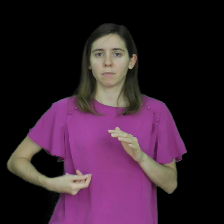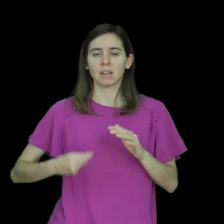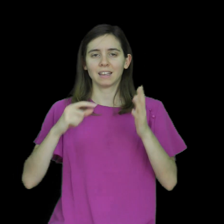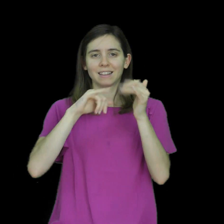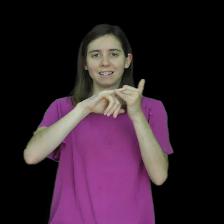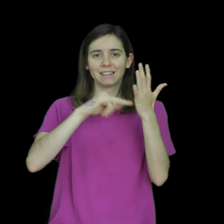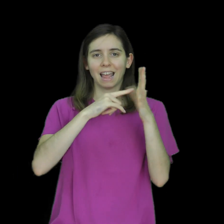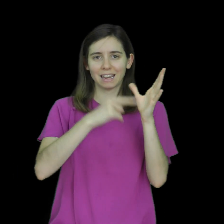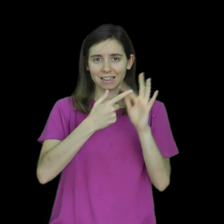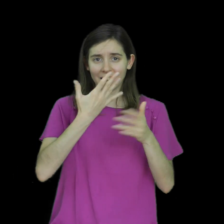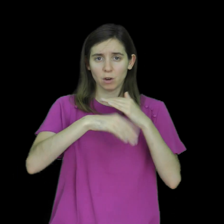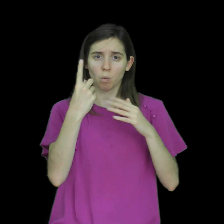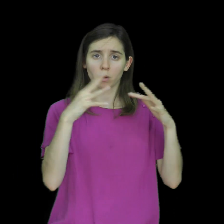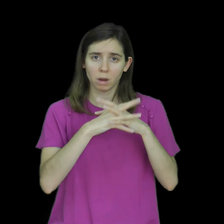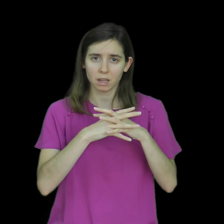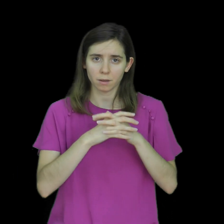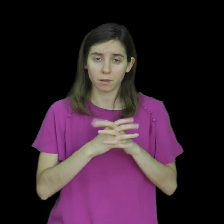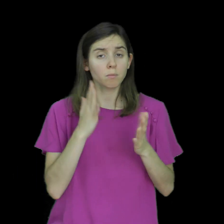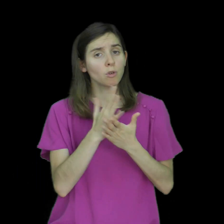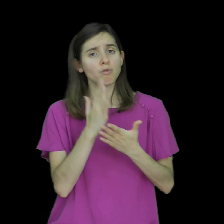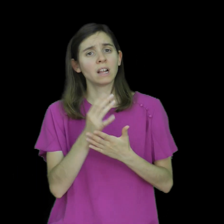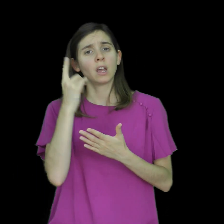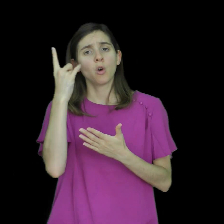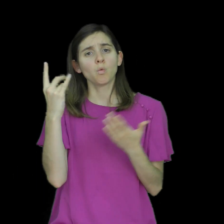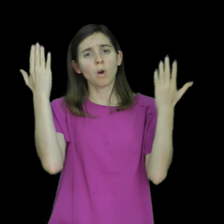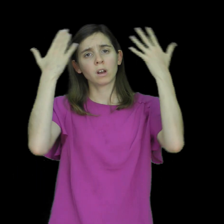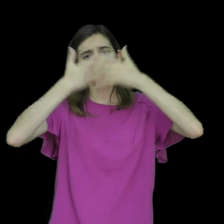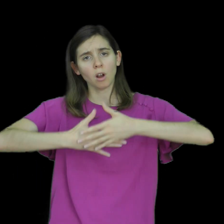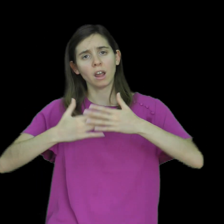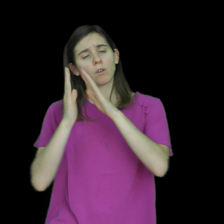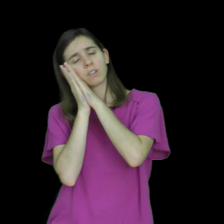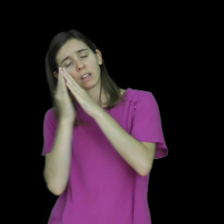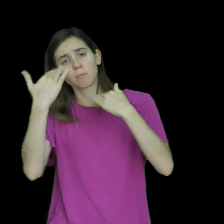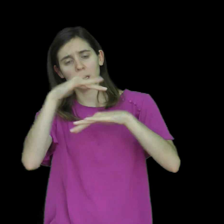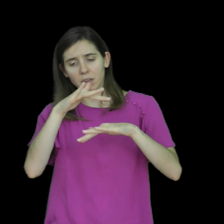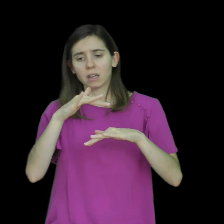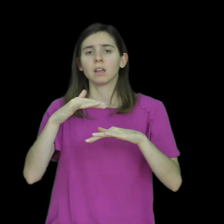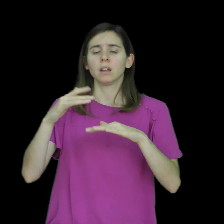night of sleep depravation triggers insulin resistance the next day. Follow